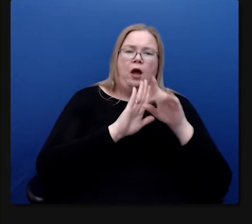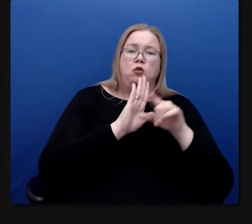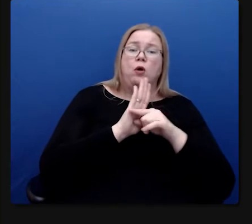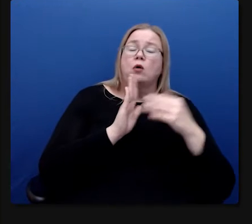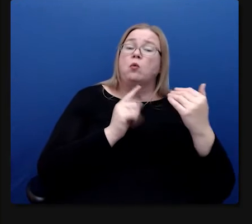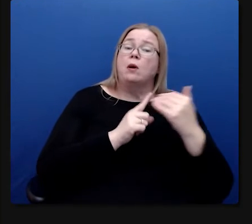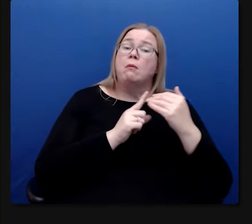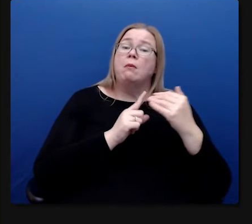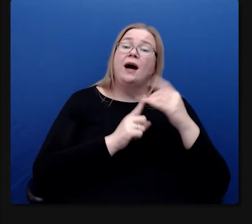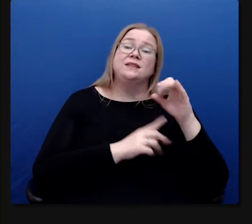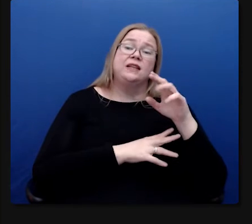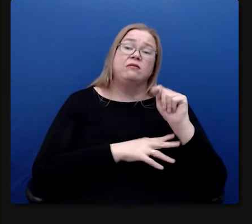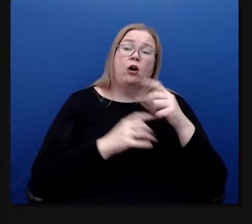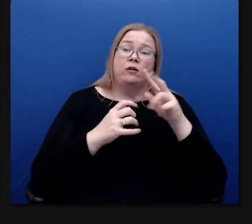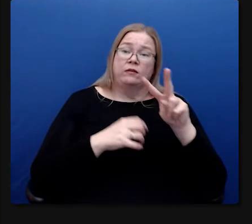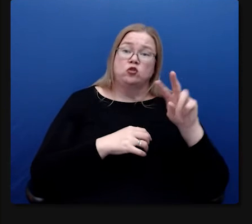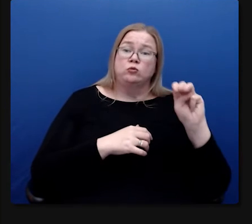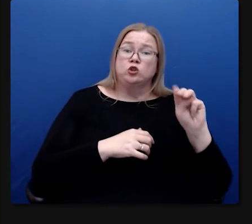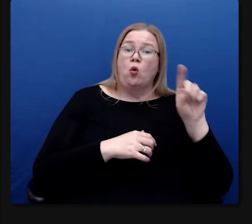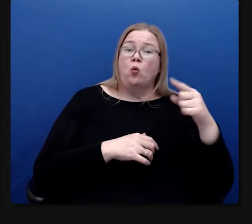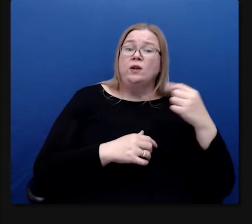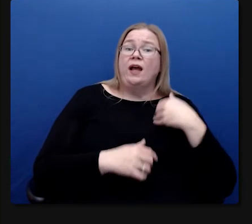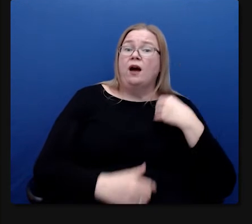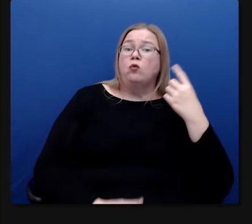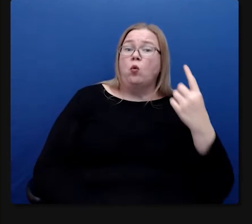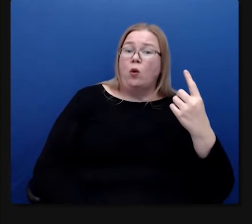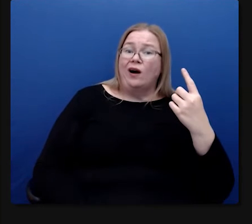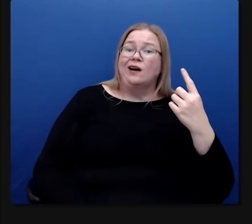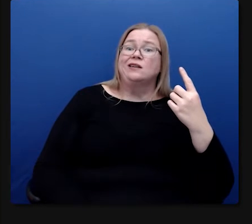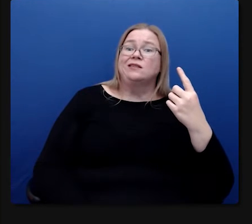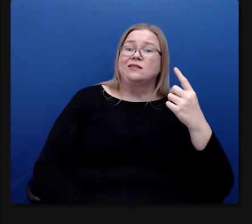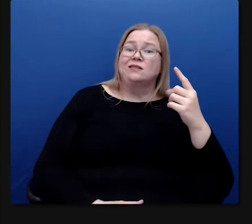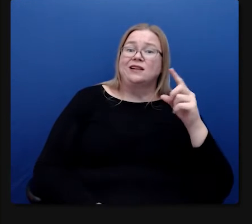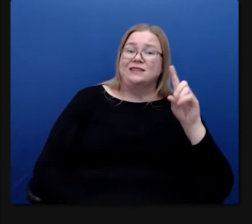reminds us that by default, the virtual machine only has one disk volume attached to it.